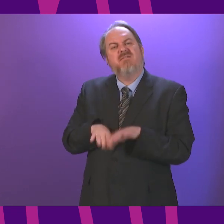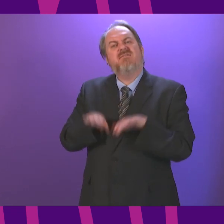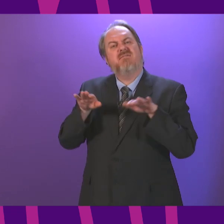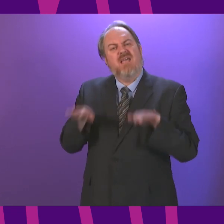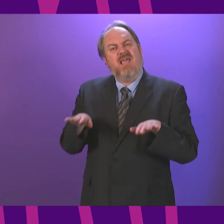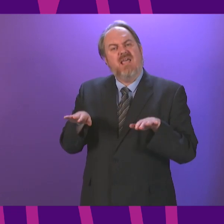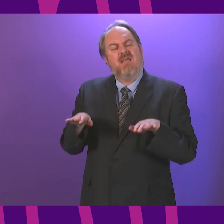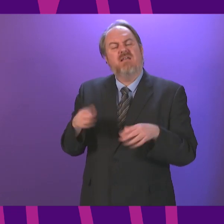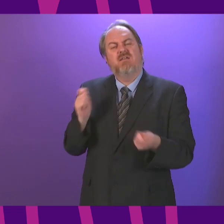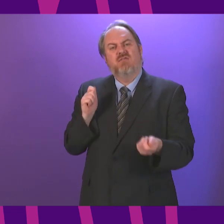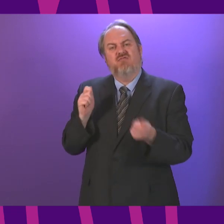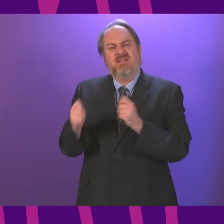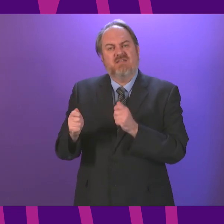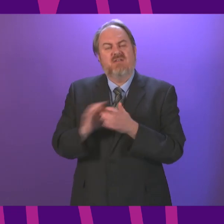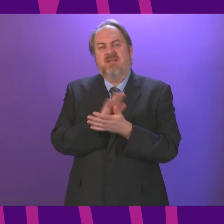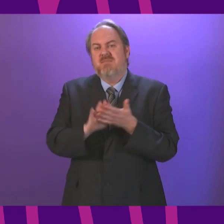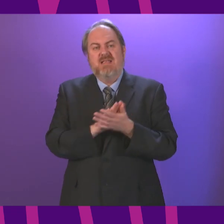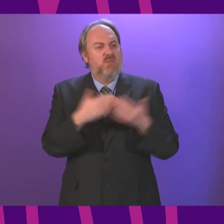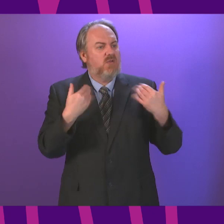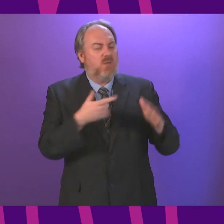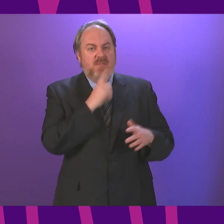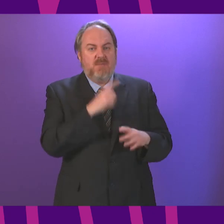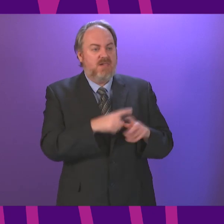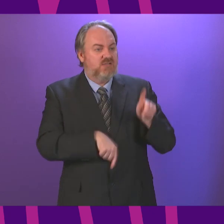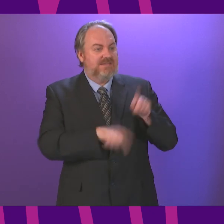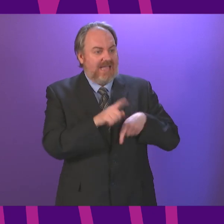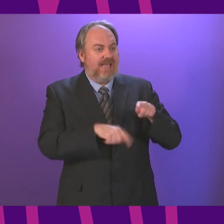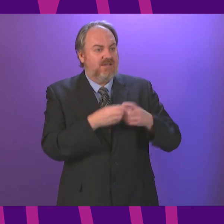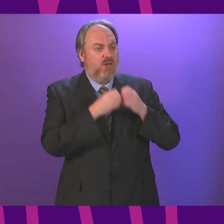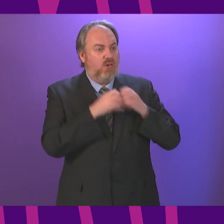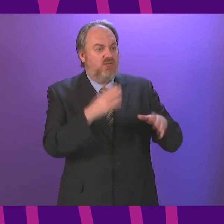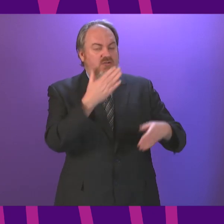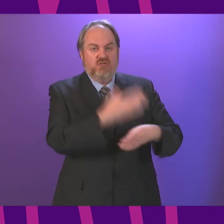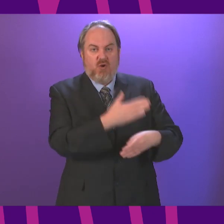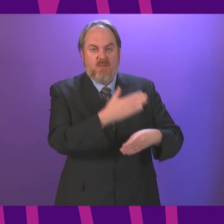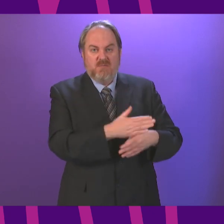to net zero that does not leave people behind and does not leave people on the redundancy scrapheap